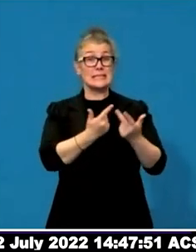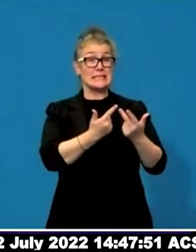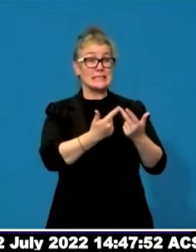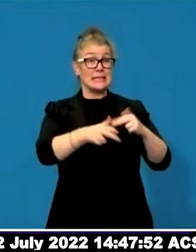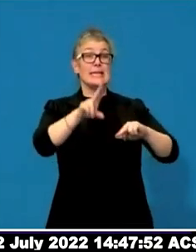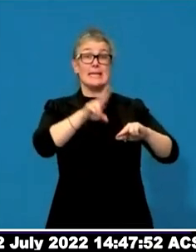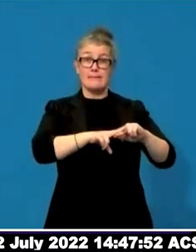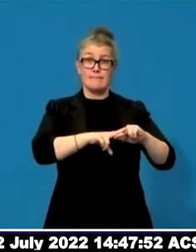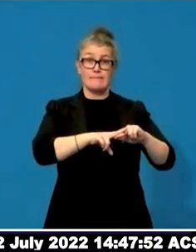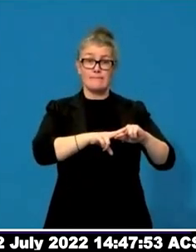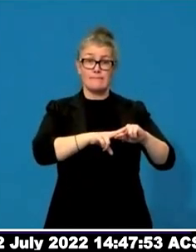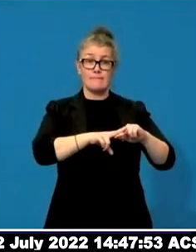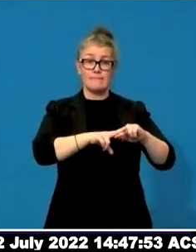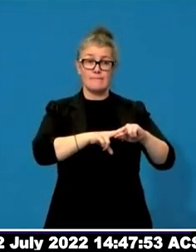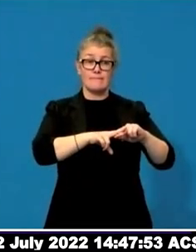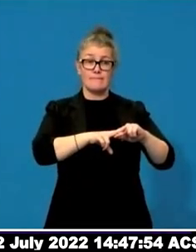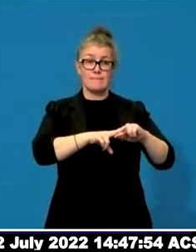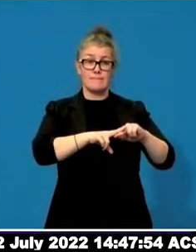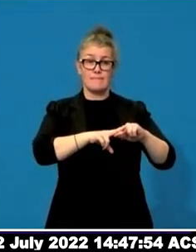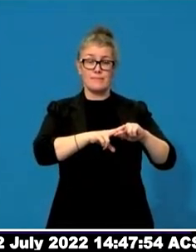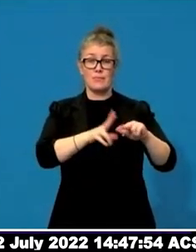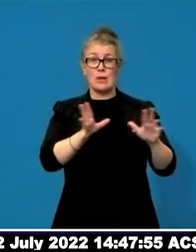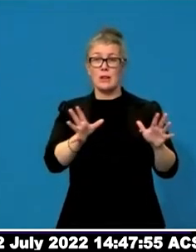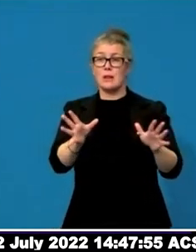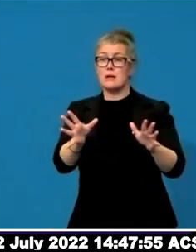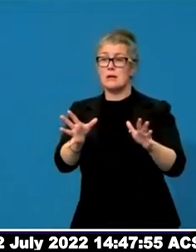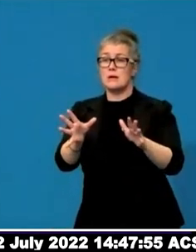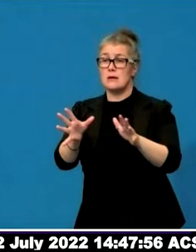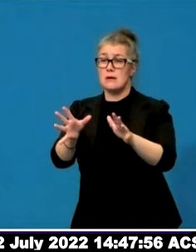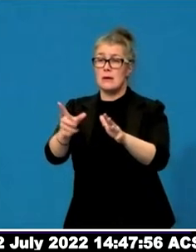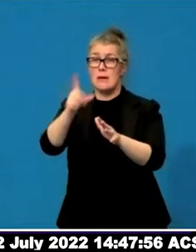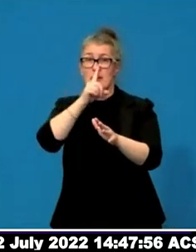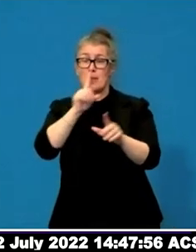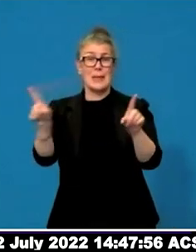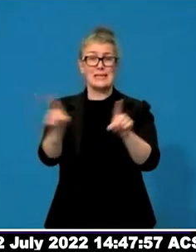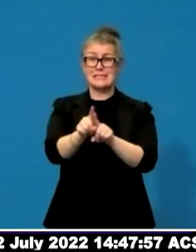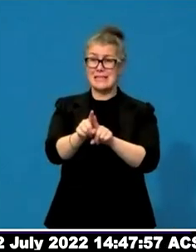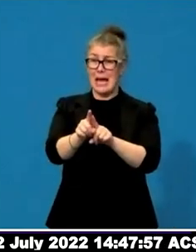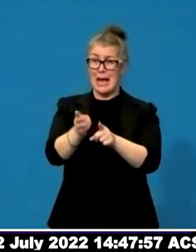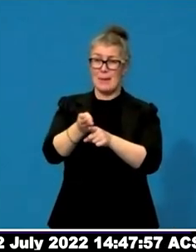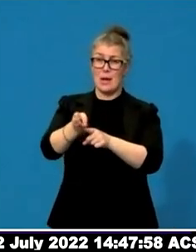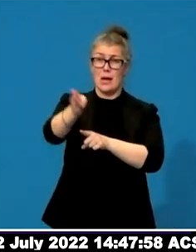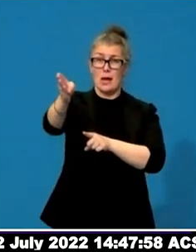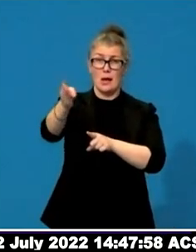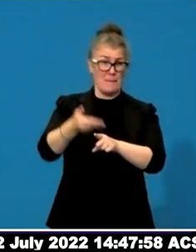funnelling people down the same pathway to registered providers that there had been prior to the NDIS rollout in Australia,